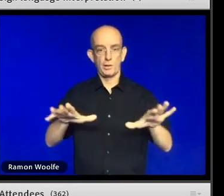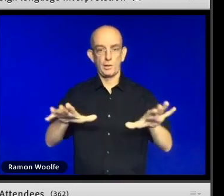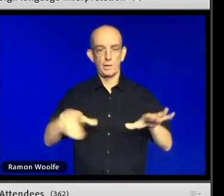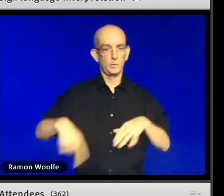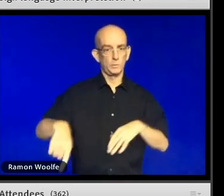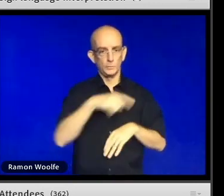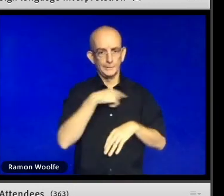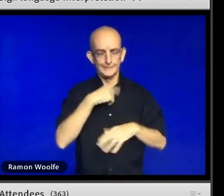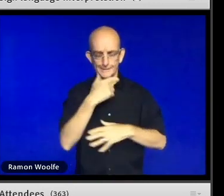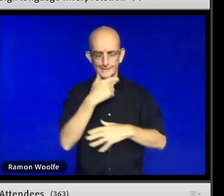information, education very important, assess labor market and livelihood. All these issues